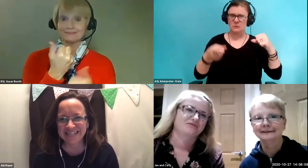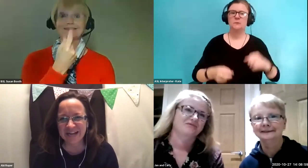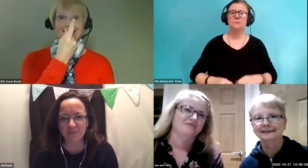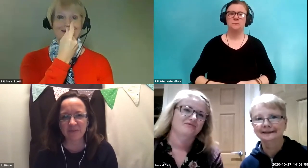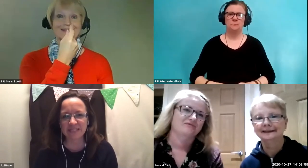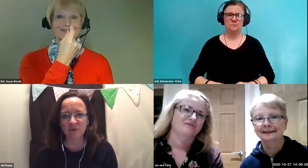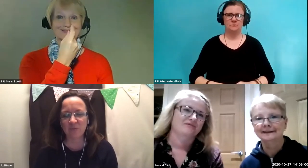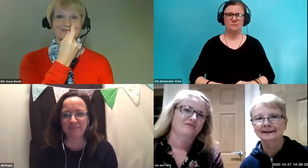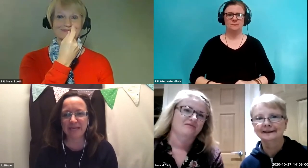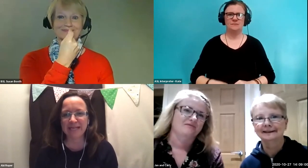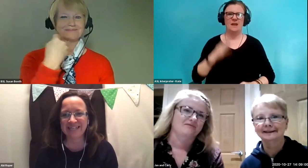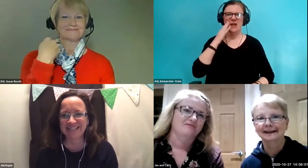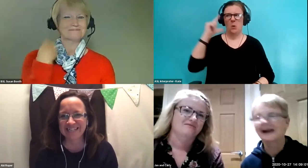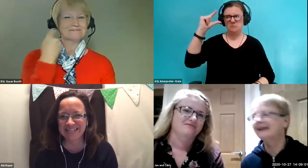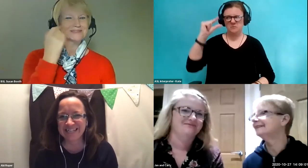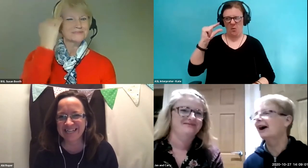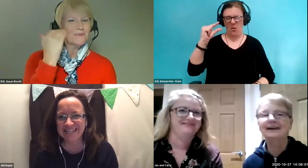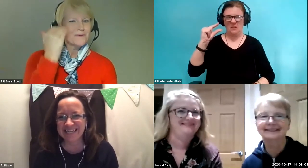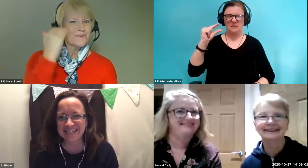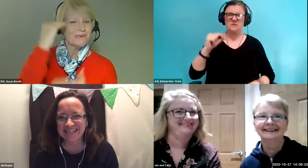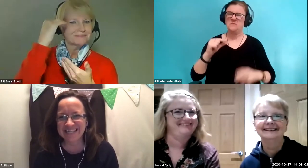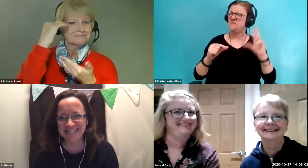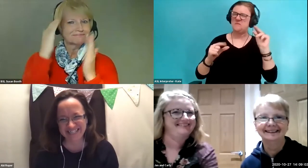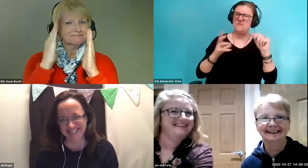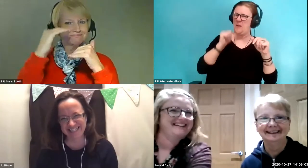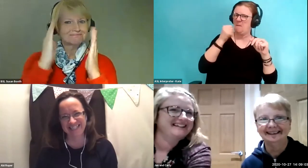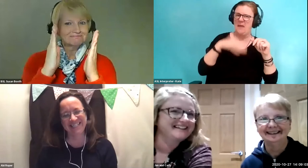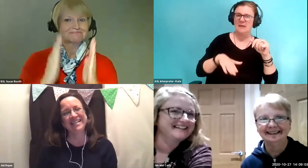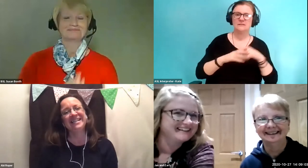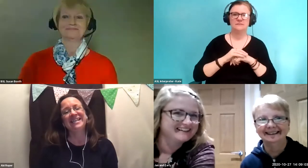I'm a bit small maybe No